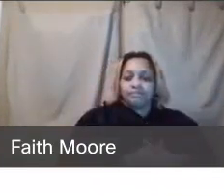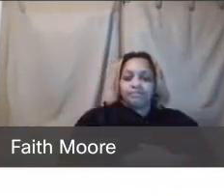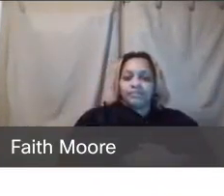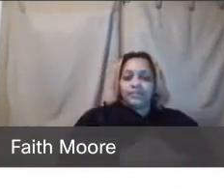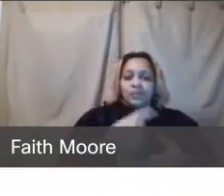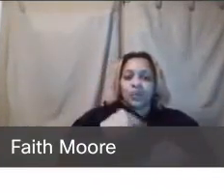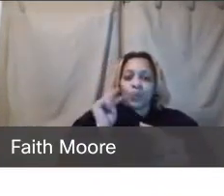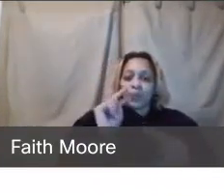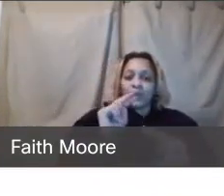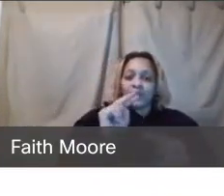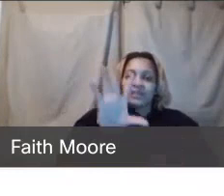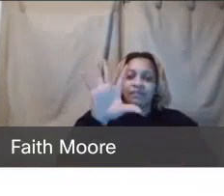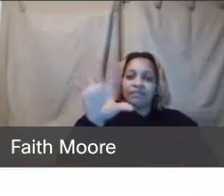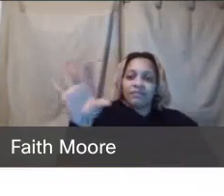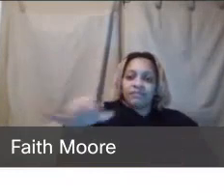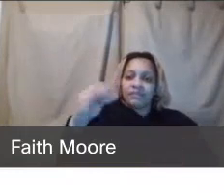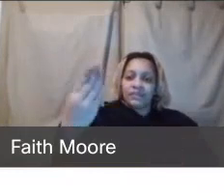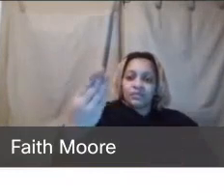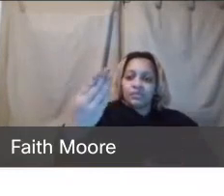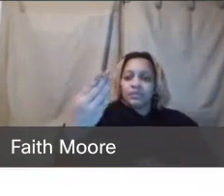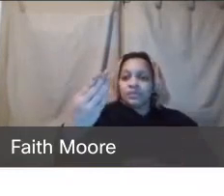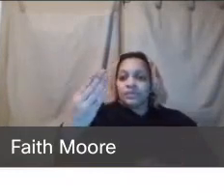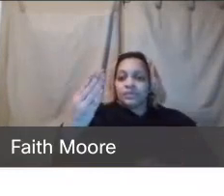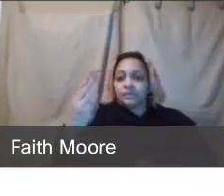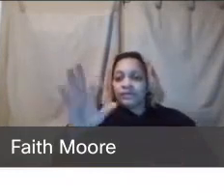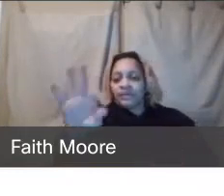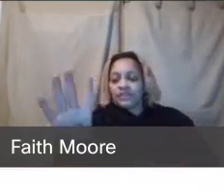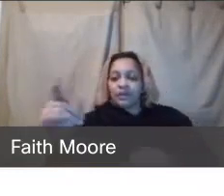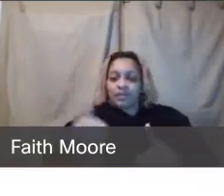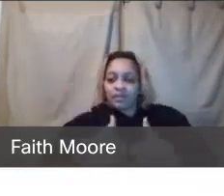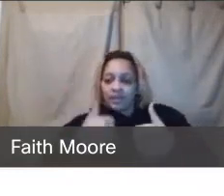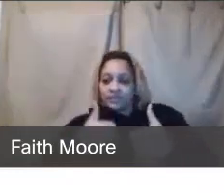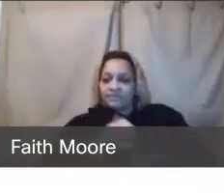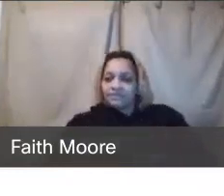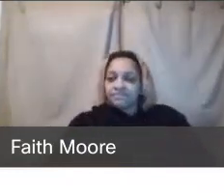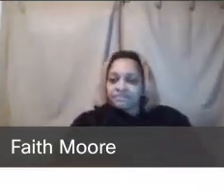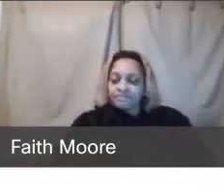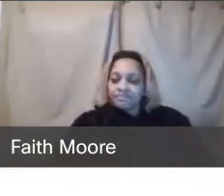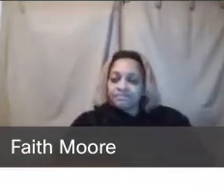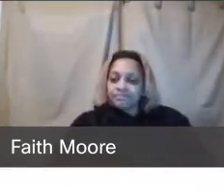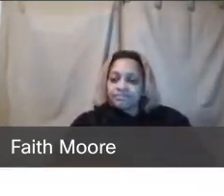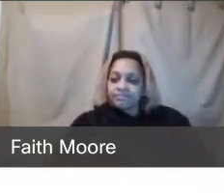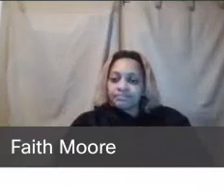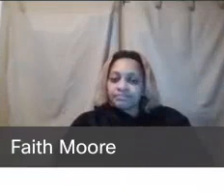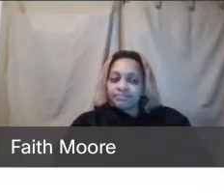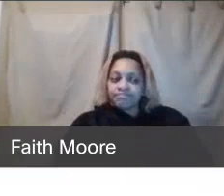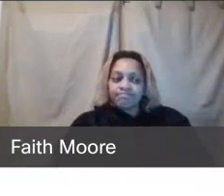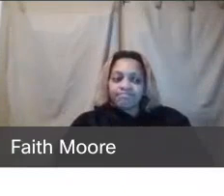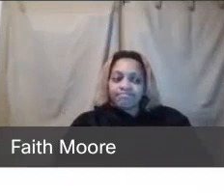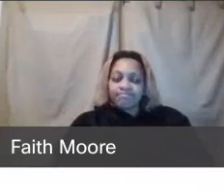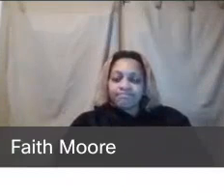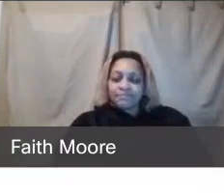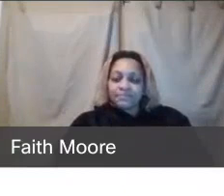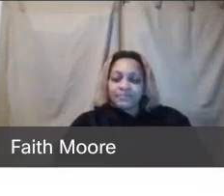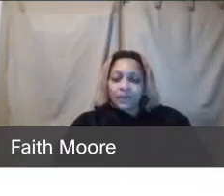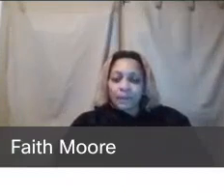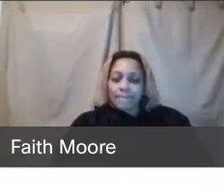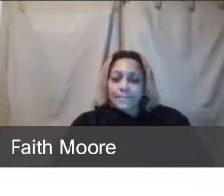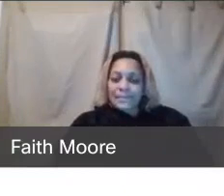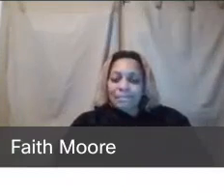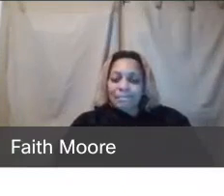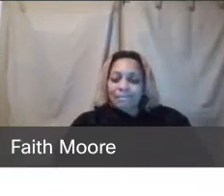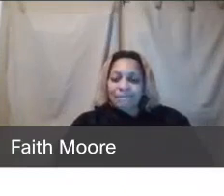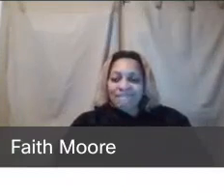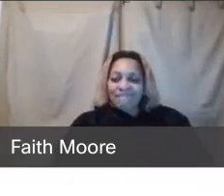Um, stream that you'd like to try to our attention, it's not.